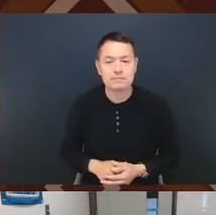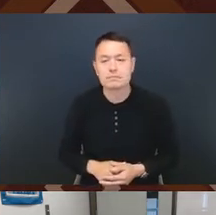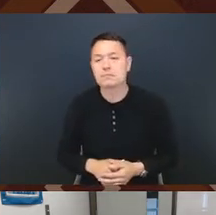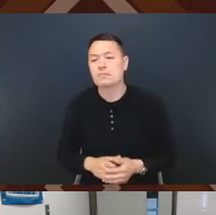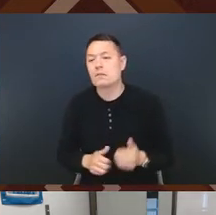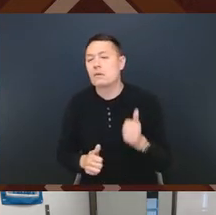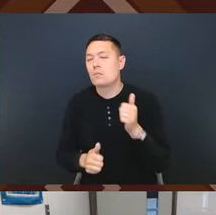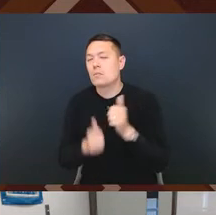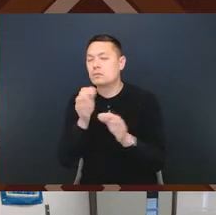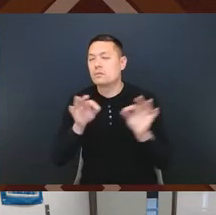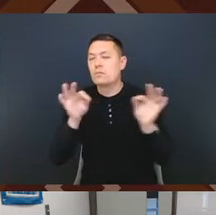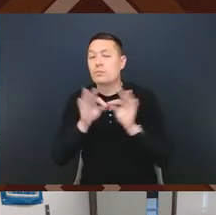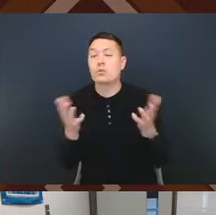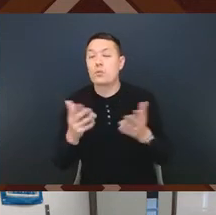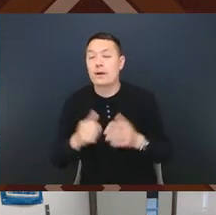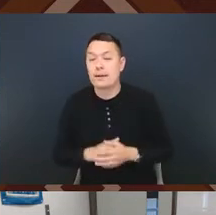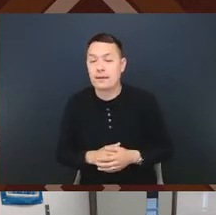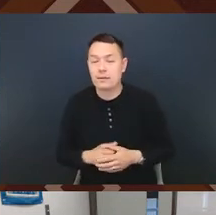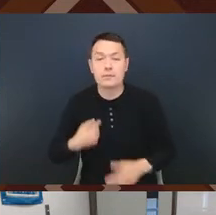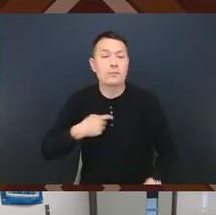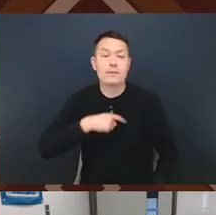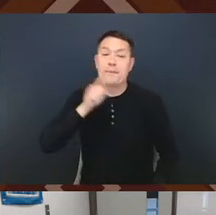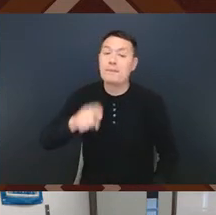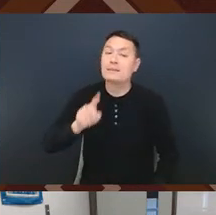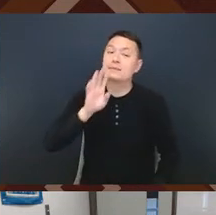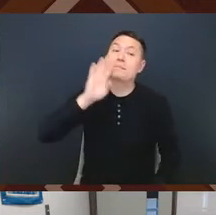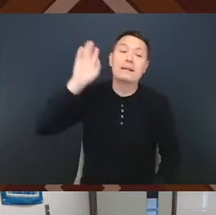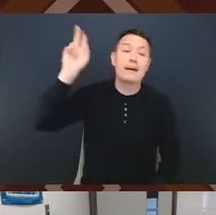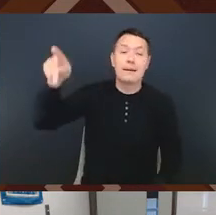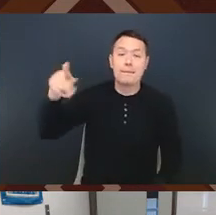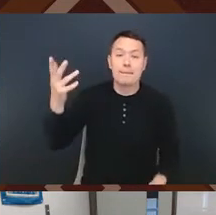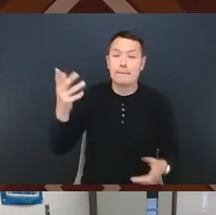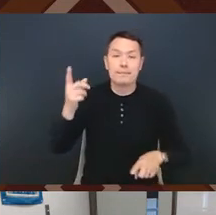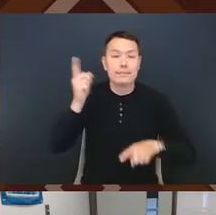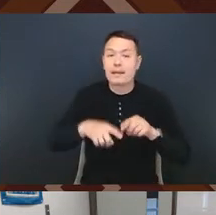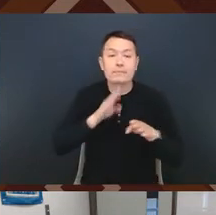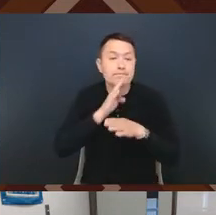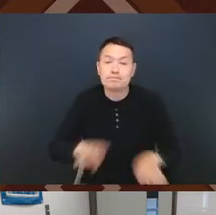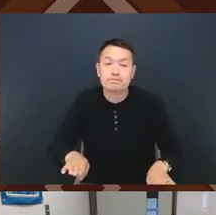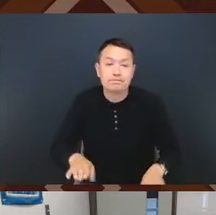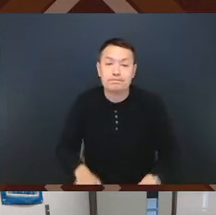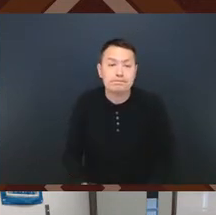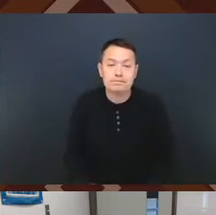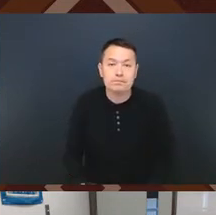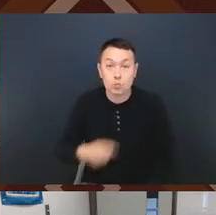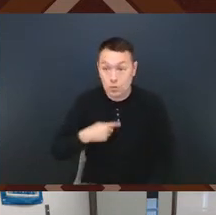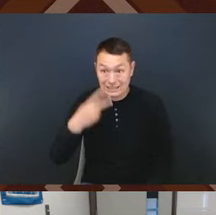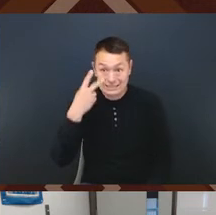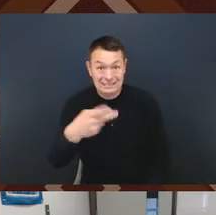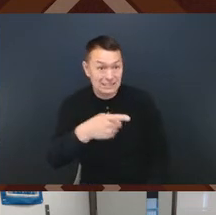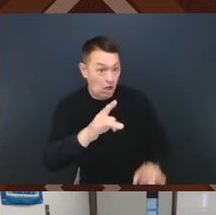is we have to speak up when we see acts of violence, when we see acts of racism,